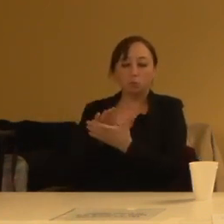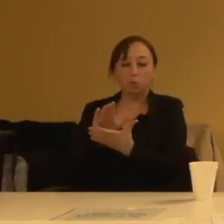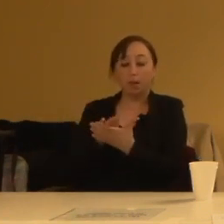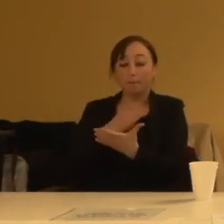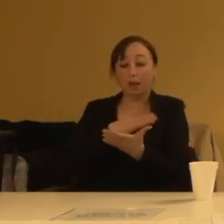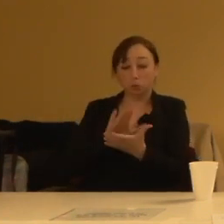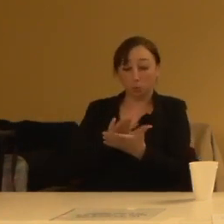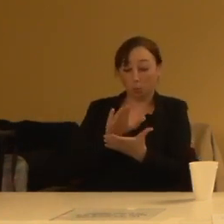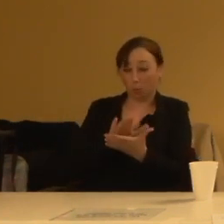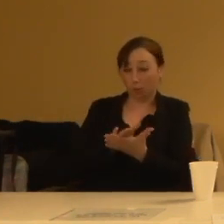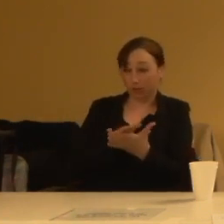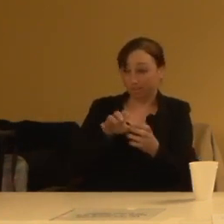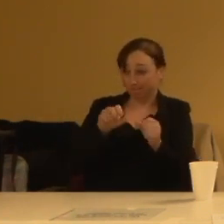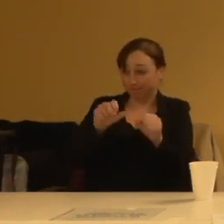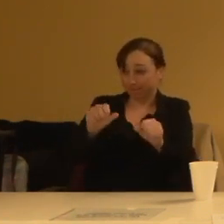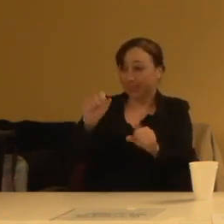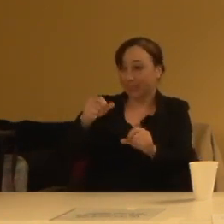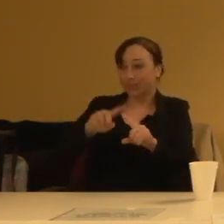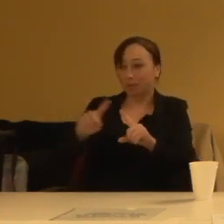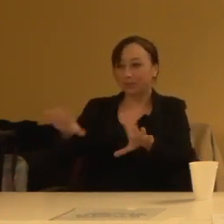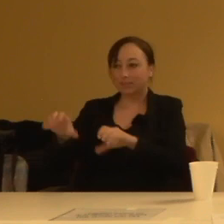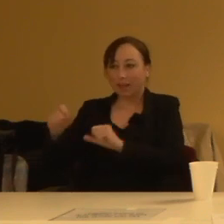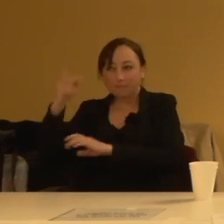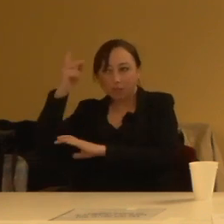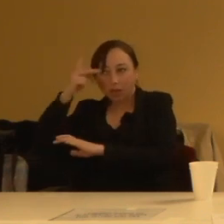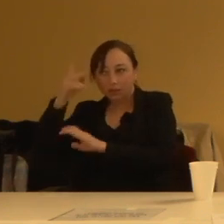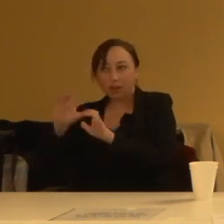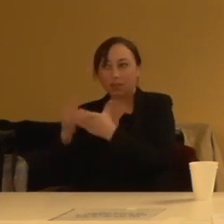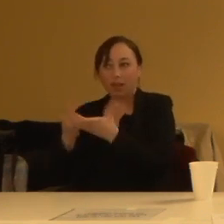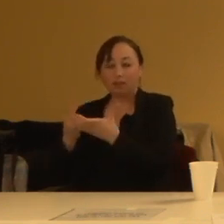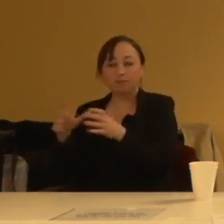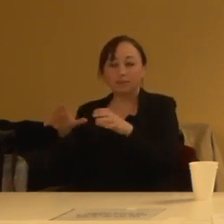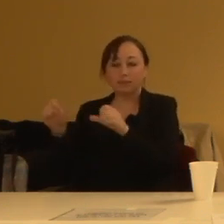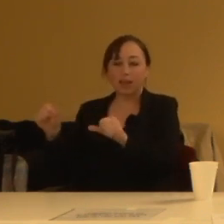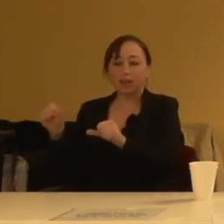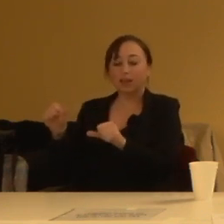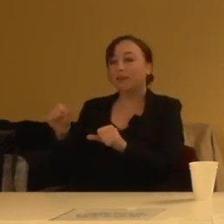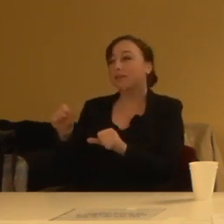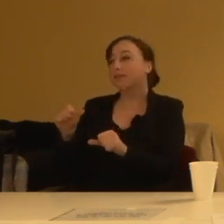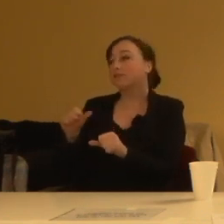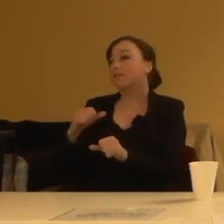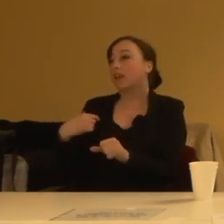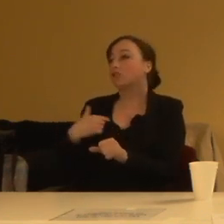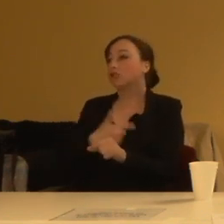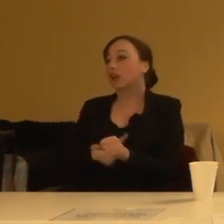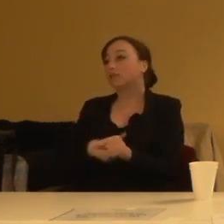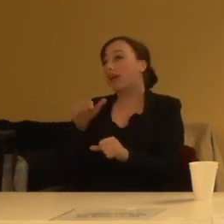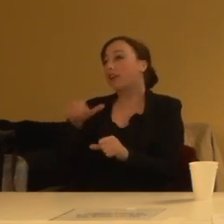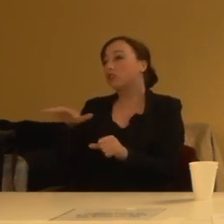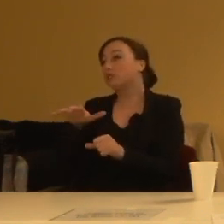They needed to take philosophy classes, they needed to take, like an Asian literature class, they needed to take this, they needed to take that,